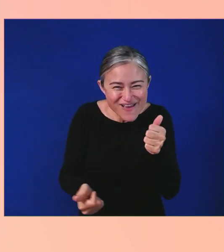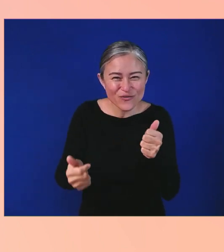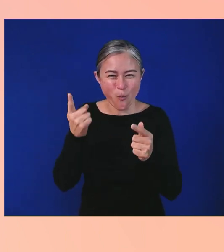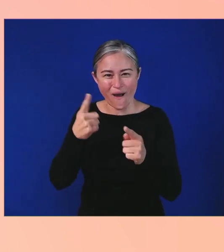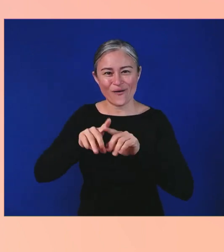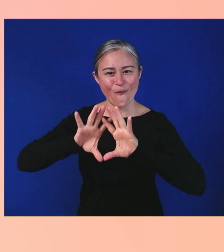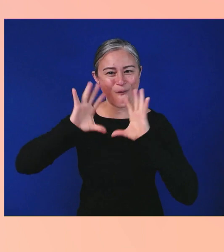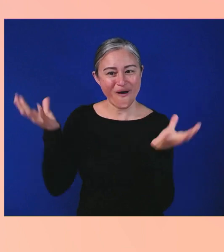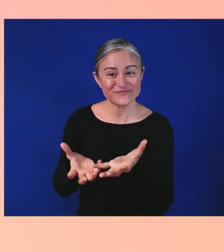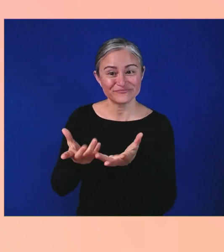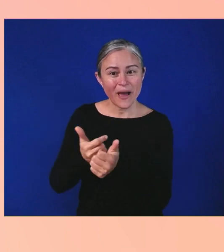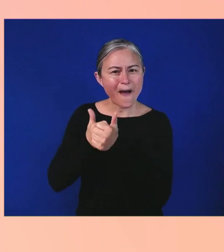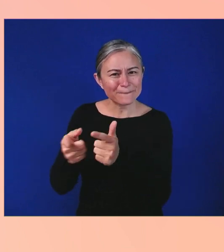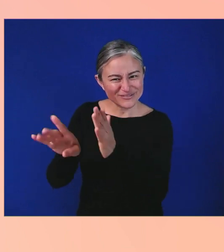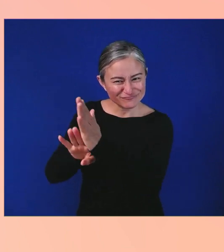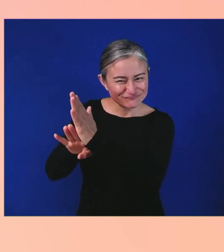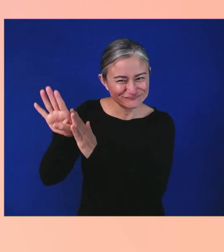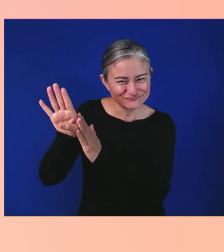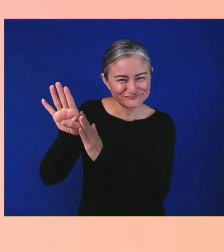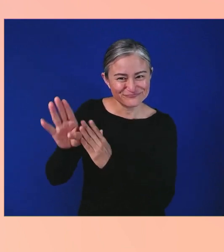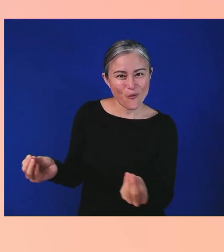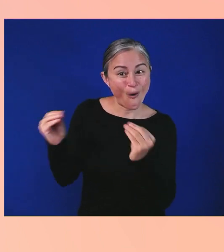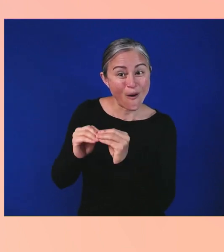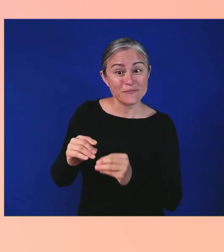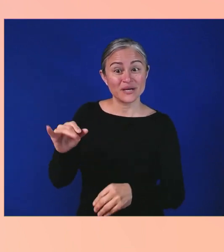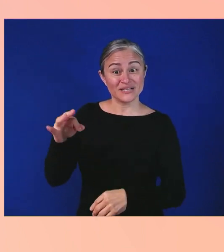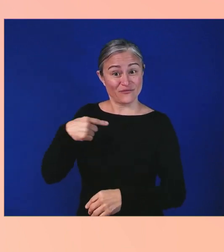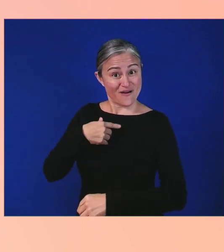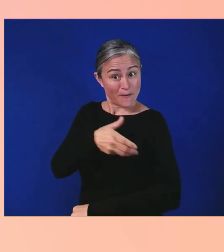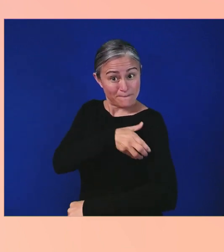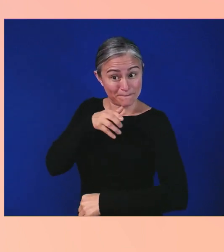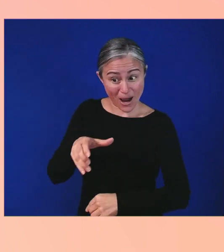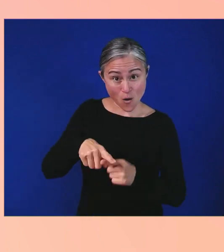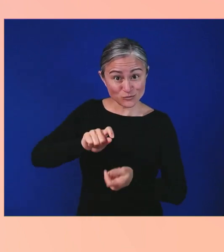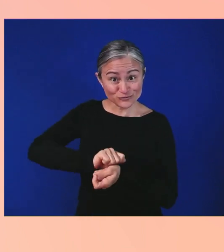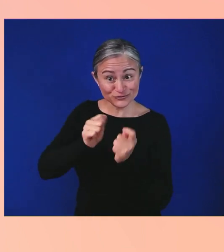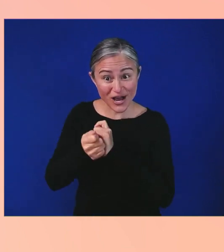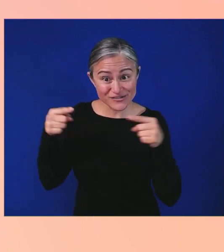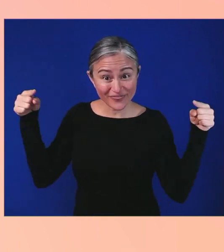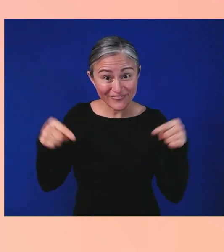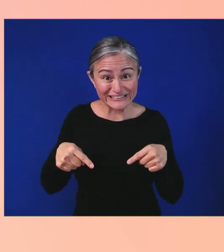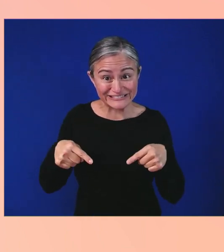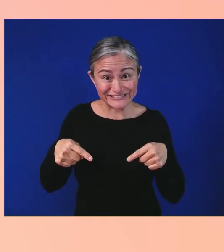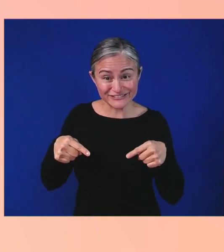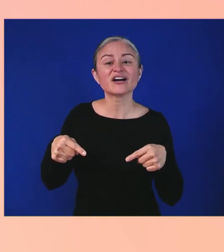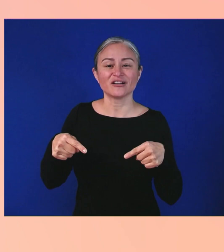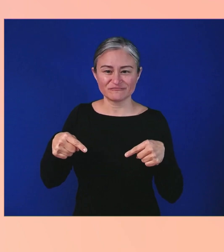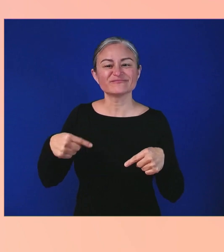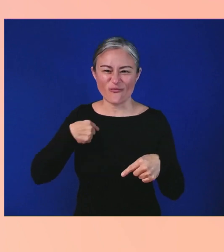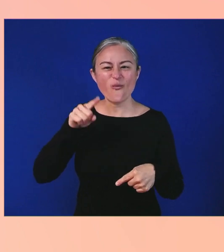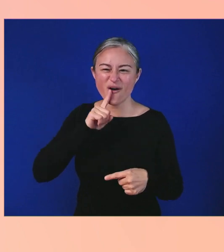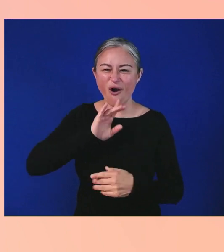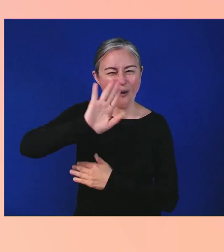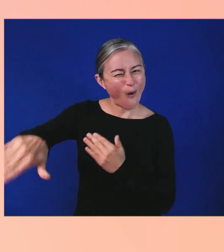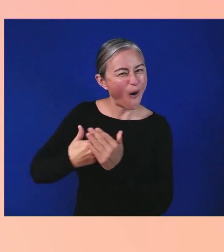change the world of assessibility, I will ensure that all technology is designed with accessibility in mind,